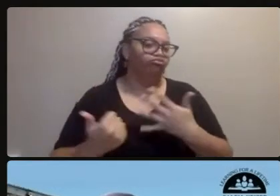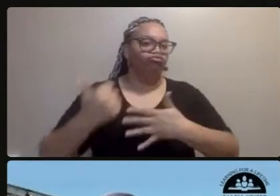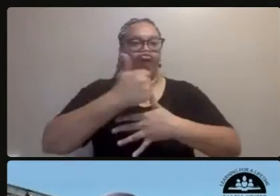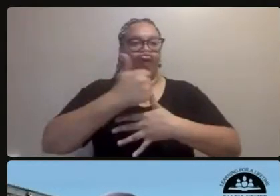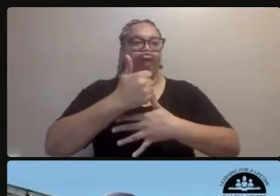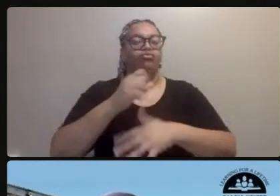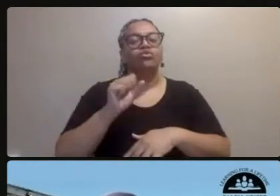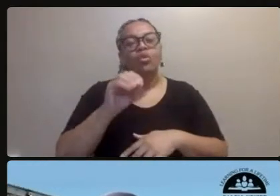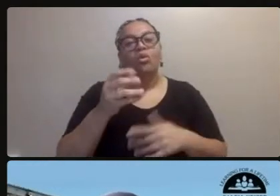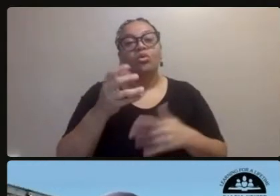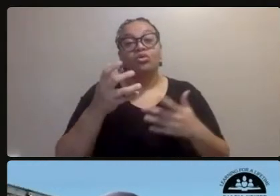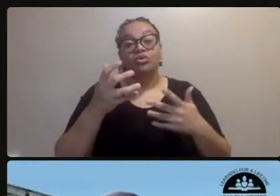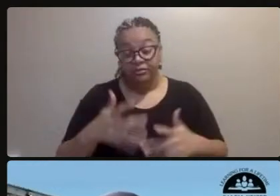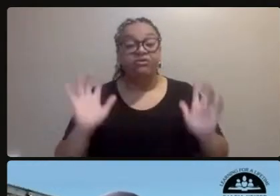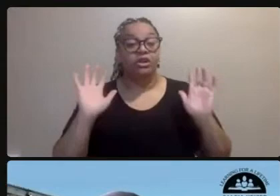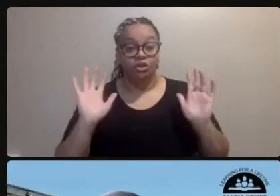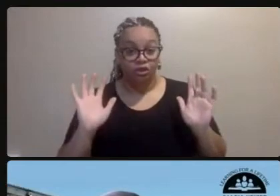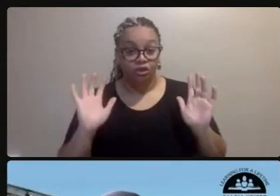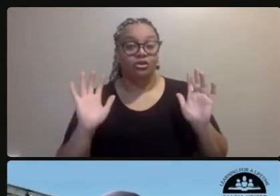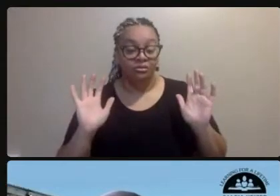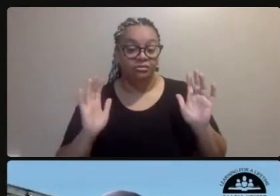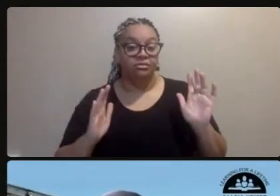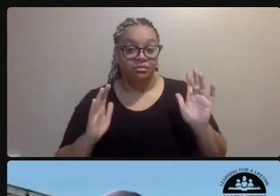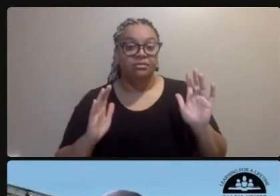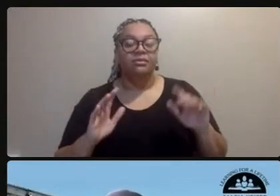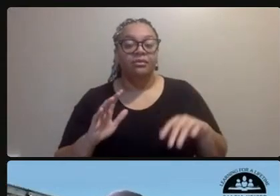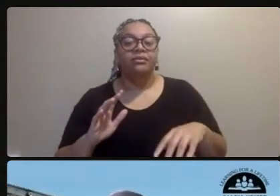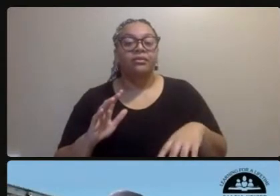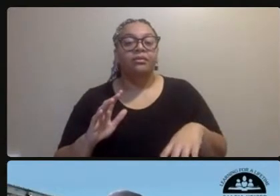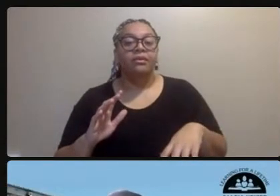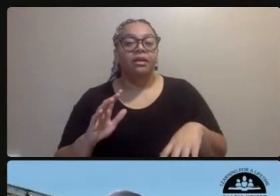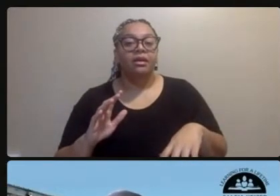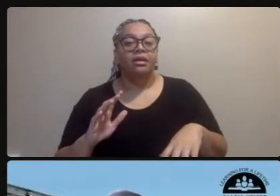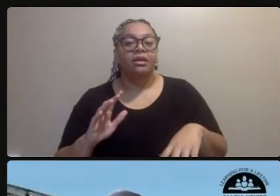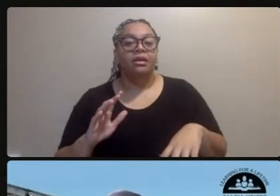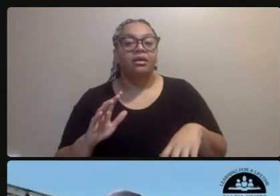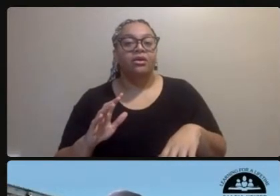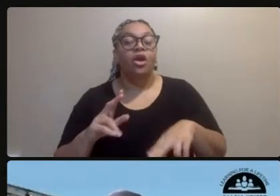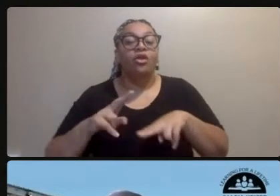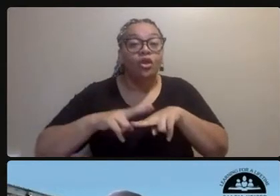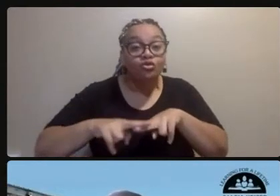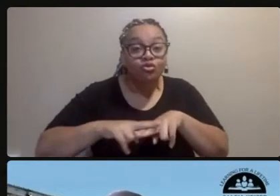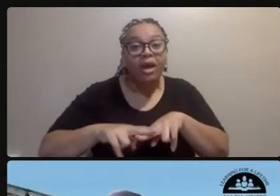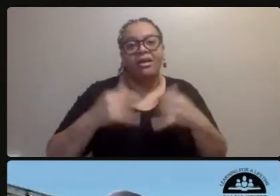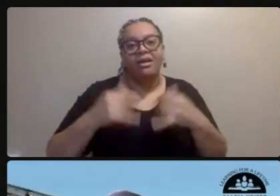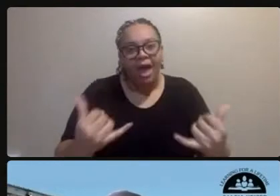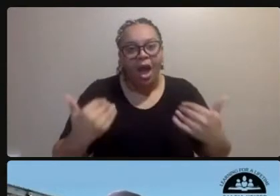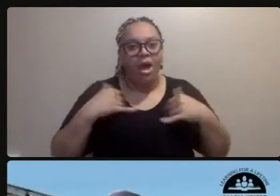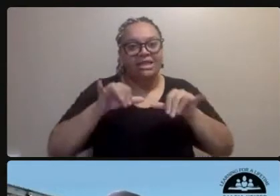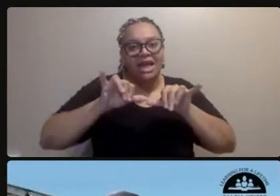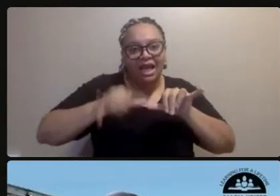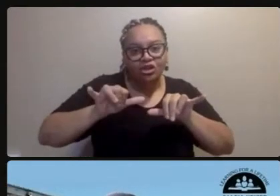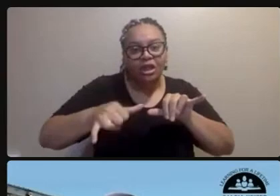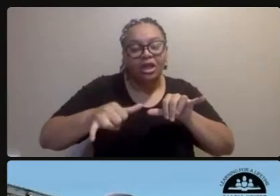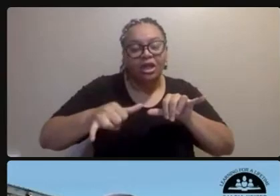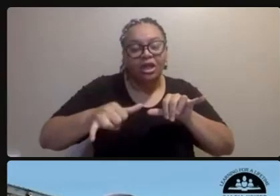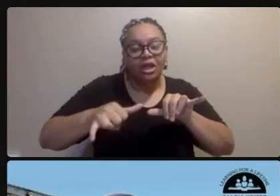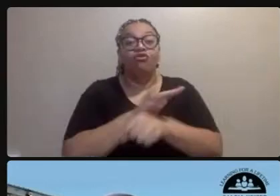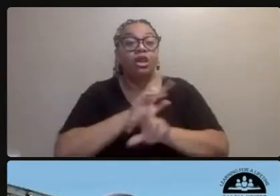THE VALUES AND EXPERIENCE THAT SUPERINTENDENT.S NEXT